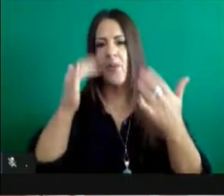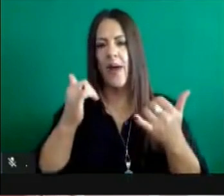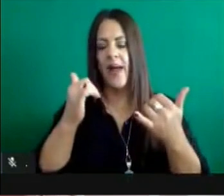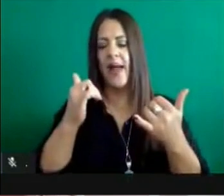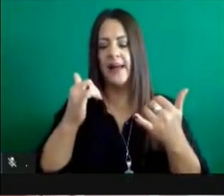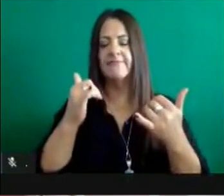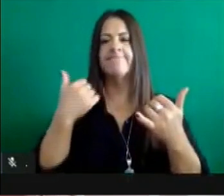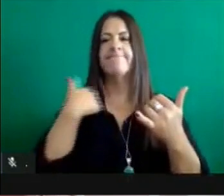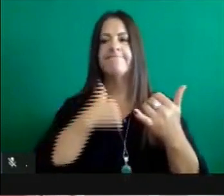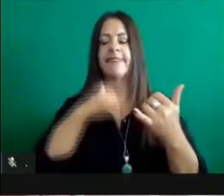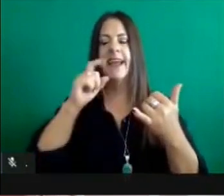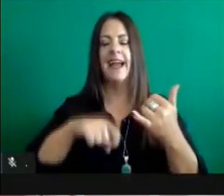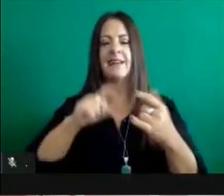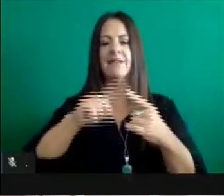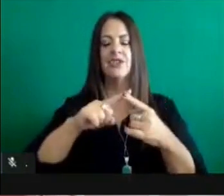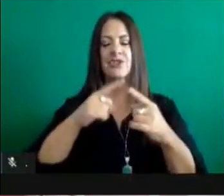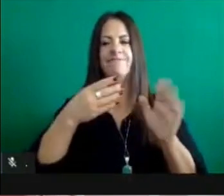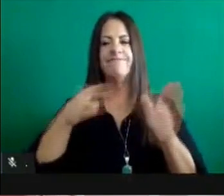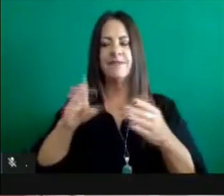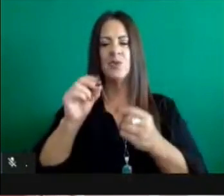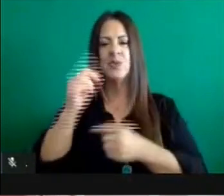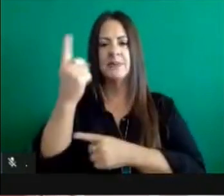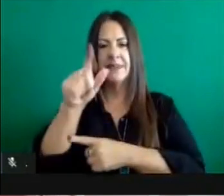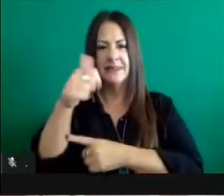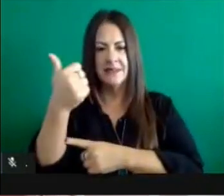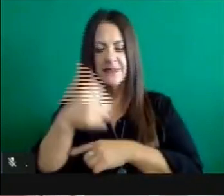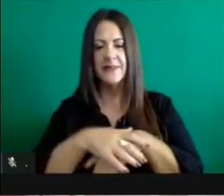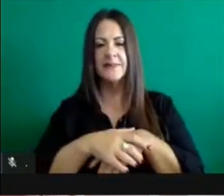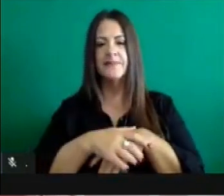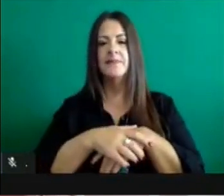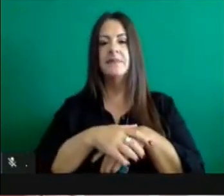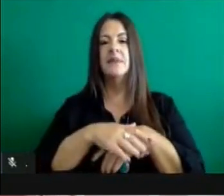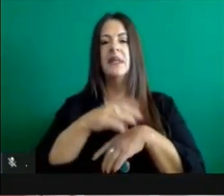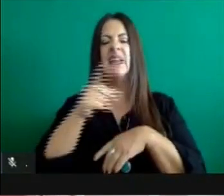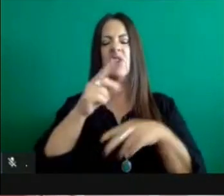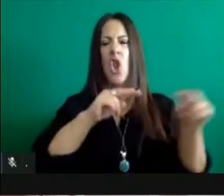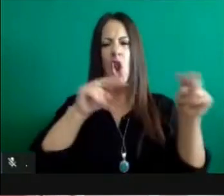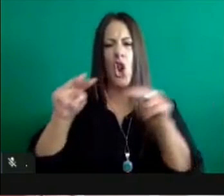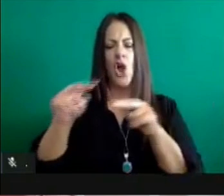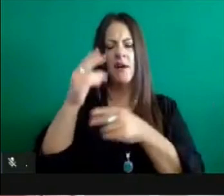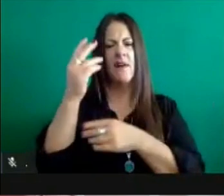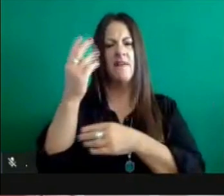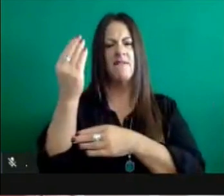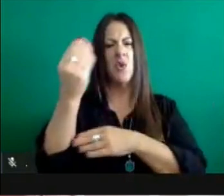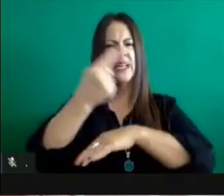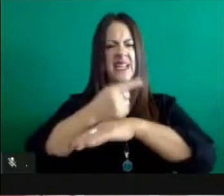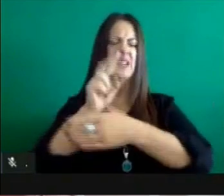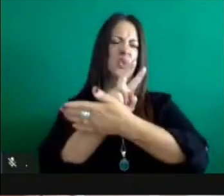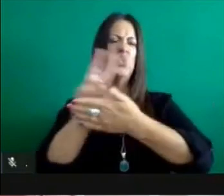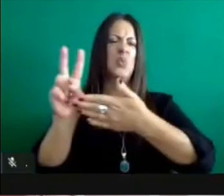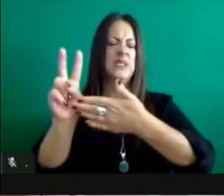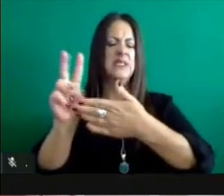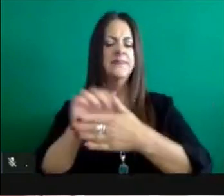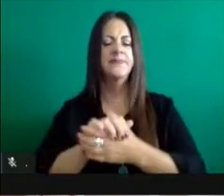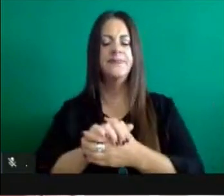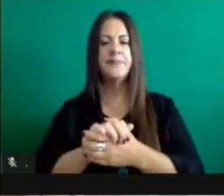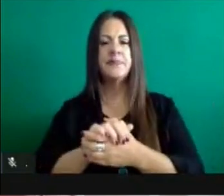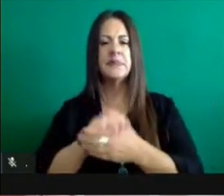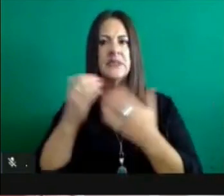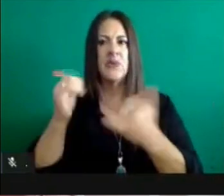HIGHER TEST POSITIVITY THAN THE WEEK BEFORE. THIS IS A TREND THAT WE HOPE TO REVERSE THROUGH SOME OF OUR NEW ACTIONS.